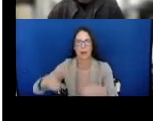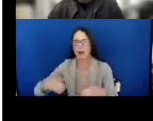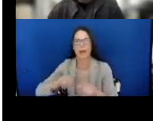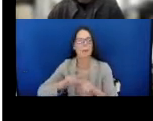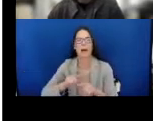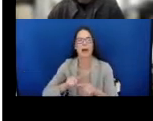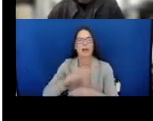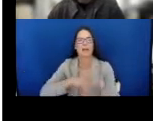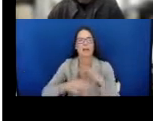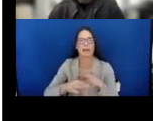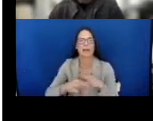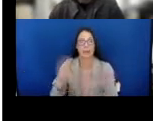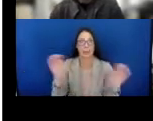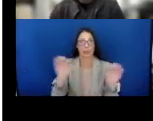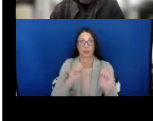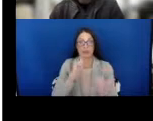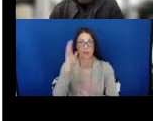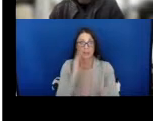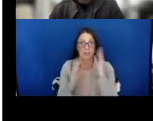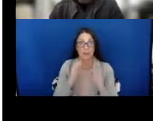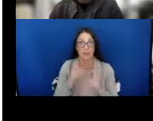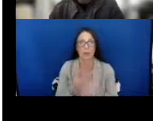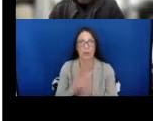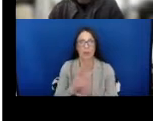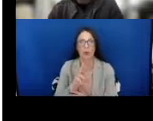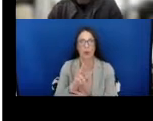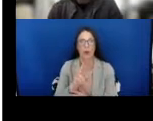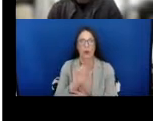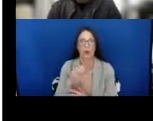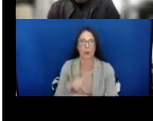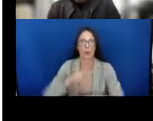15:46:37 experienced through crypt time, as defined by Allison caper. So in so far as